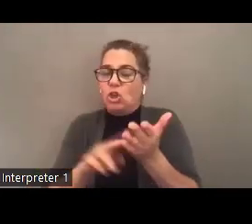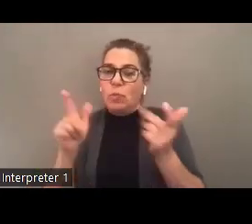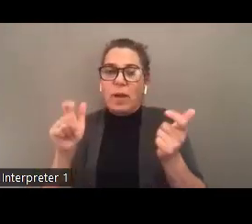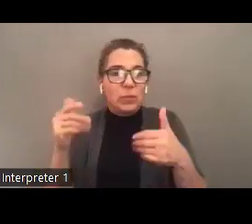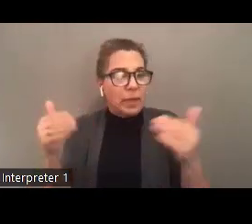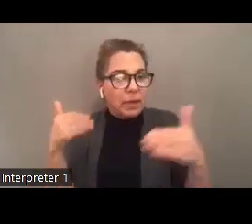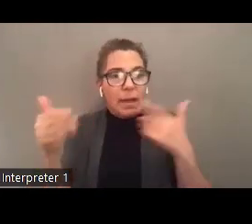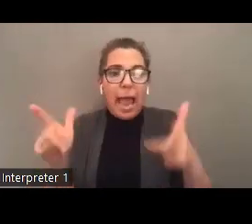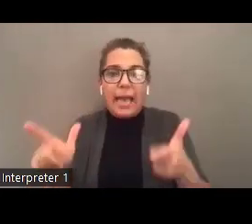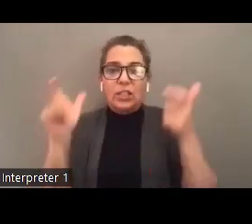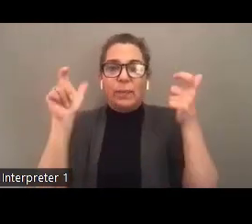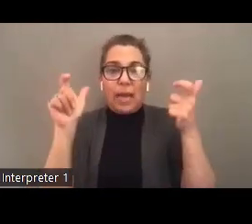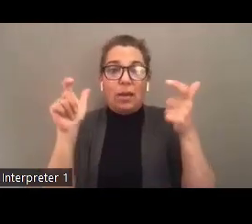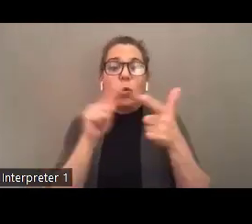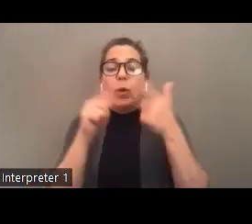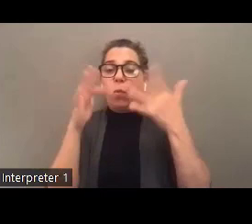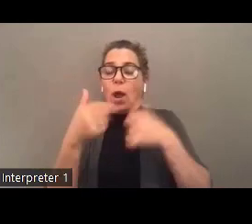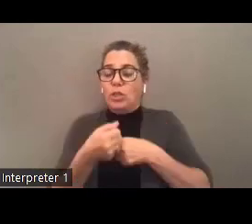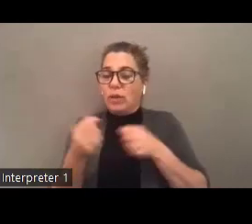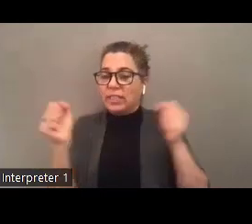in advancing transparency and accessibility.